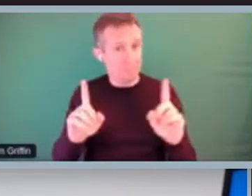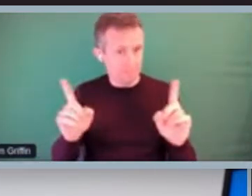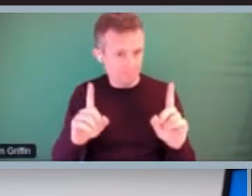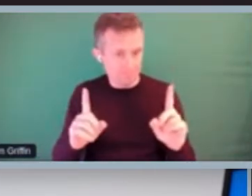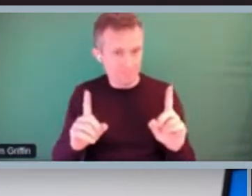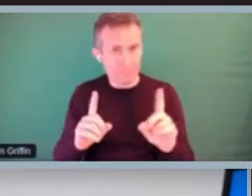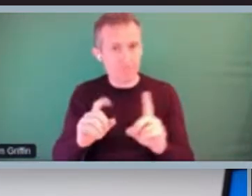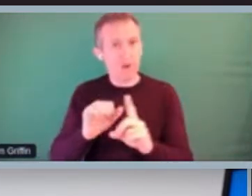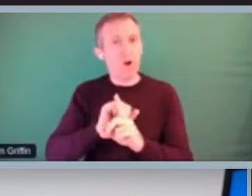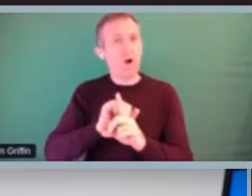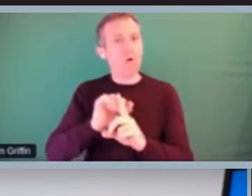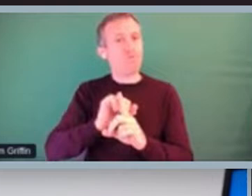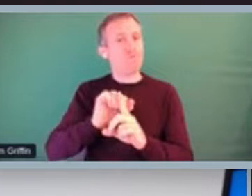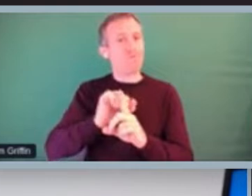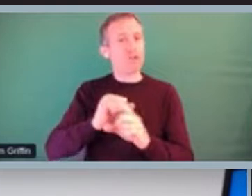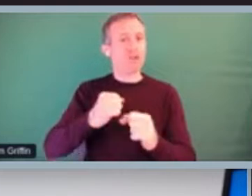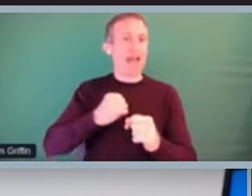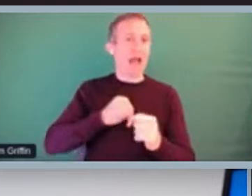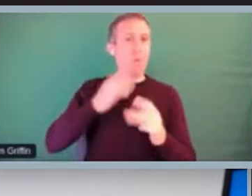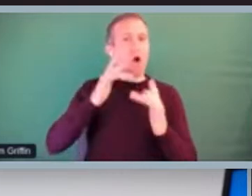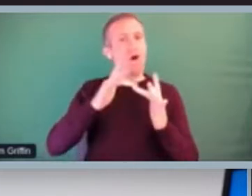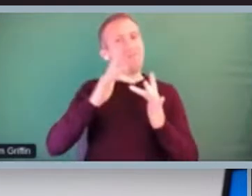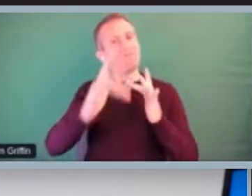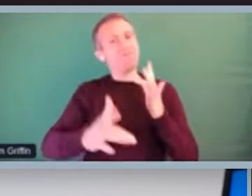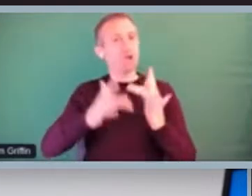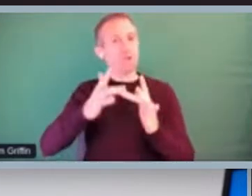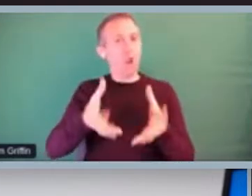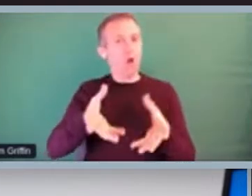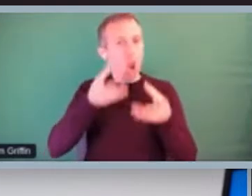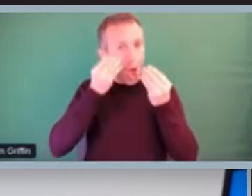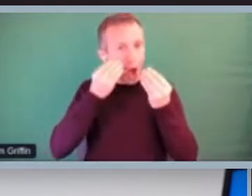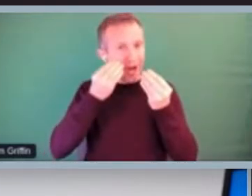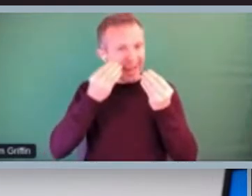• refreshing our Virtual Learning Environment to have an updated, on brand theme that meets